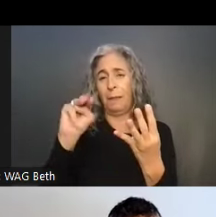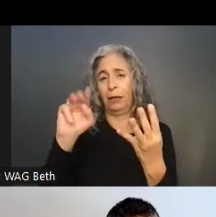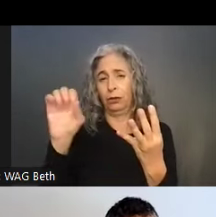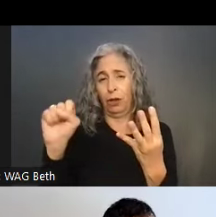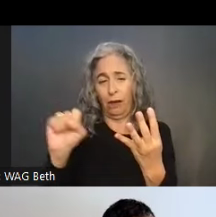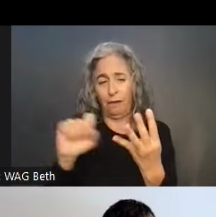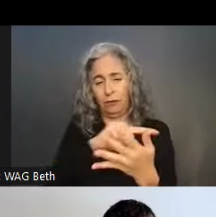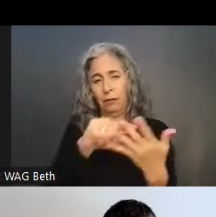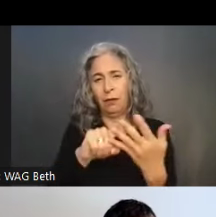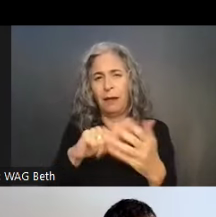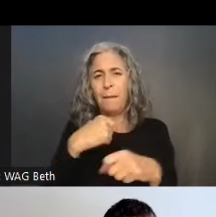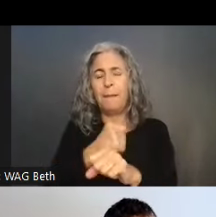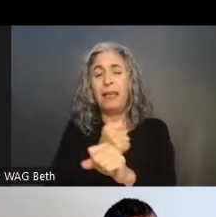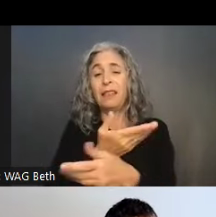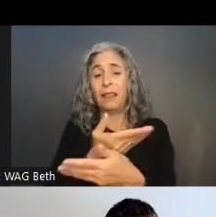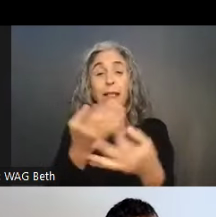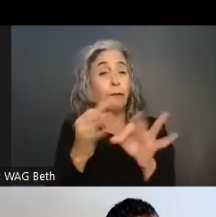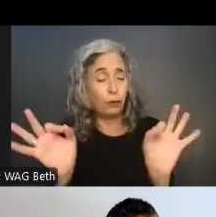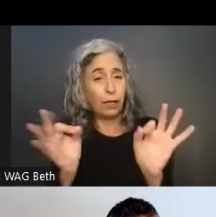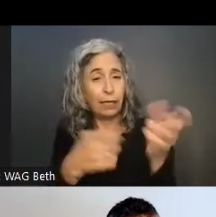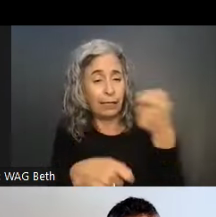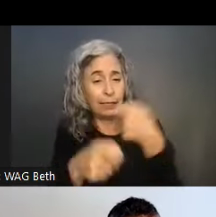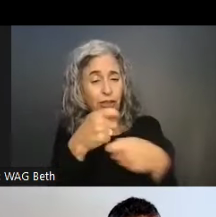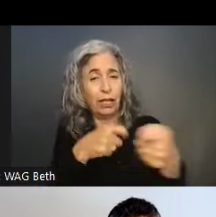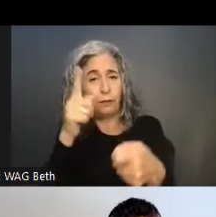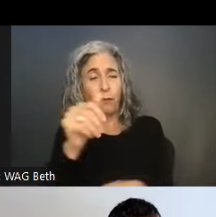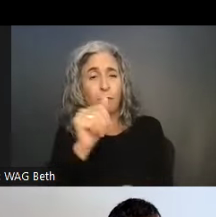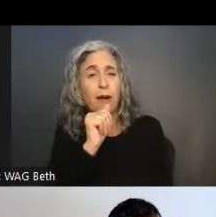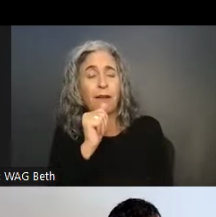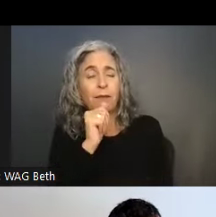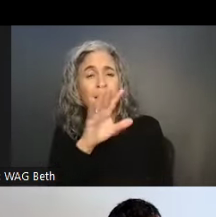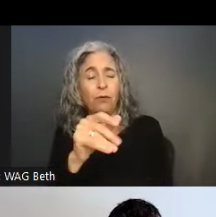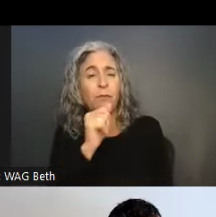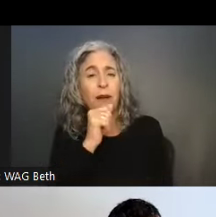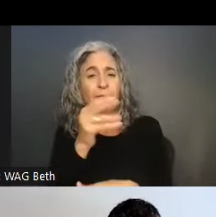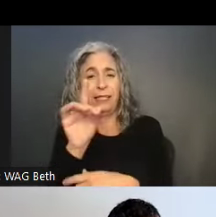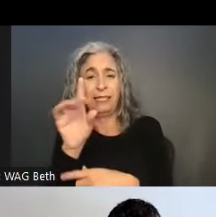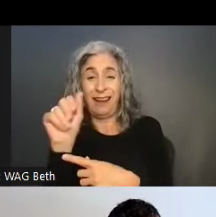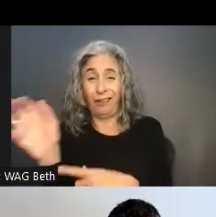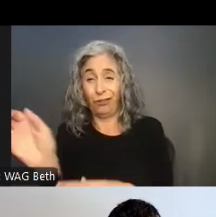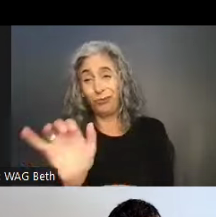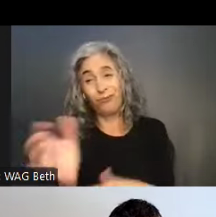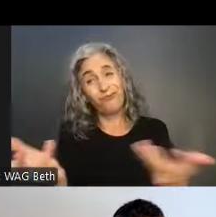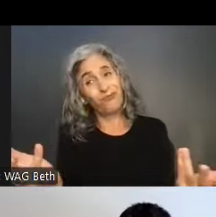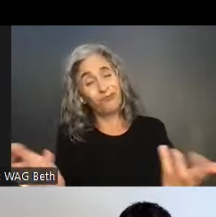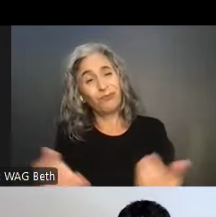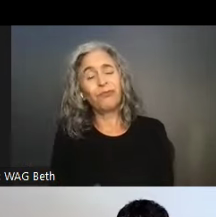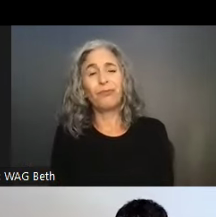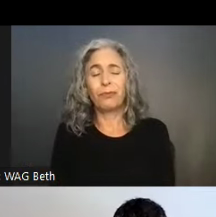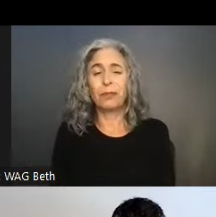things free in exchange for your privacy and your private data. Commons based software